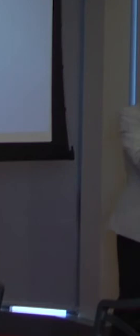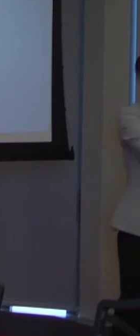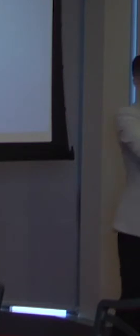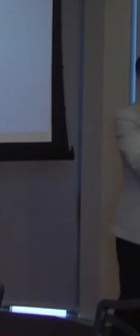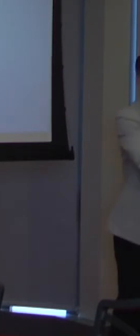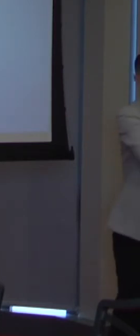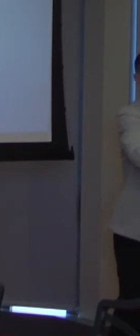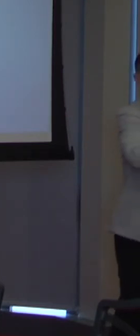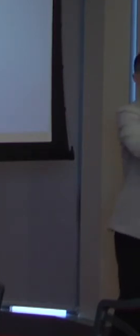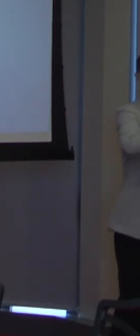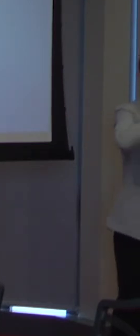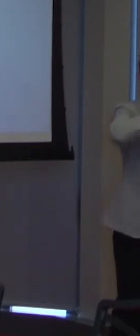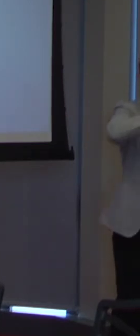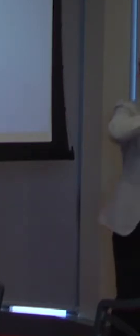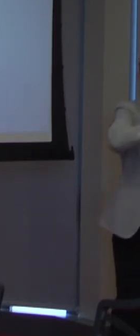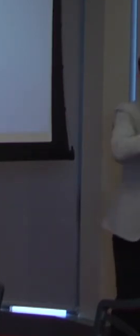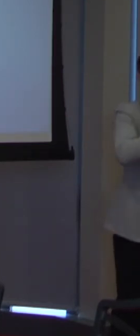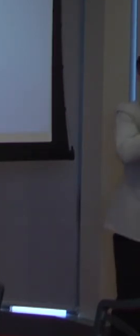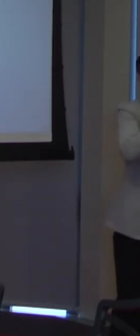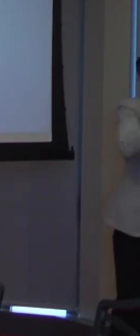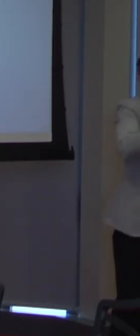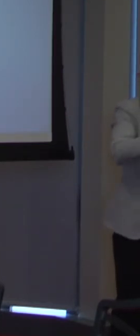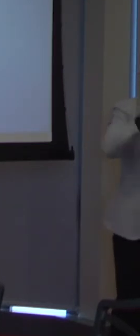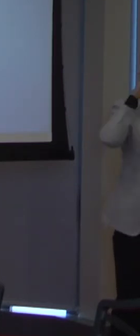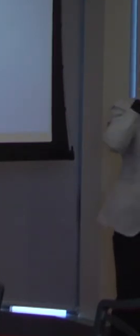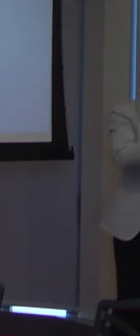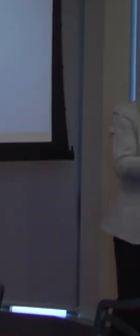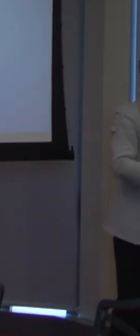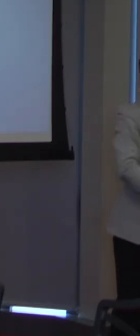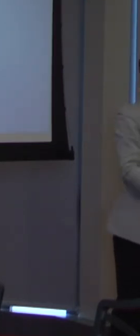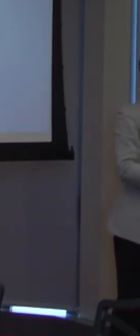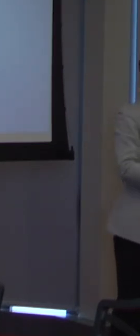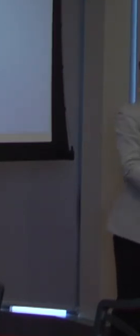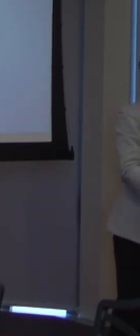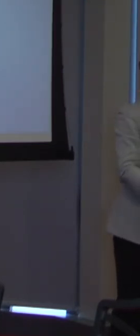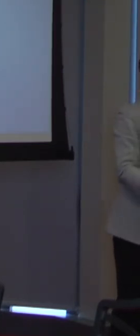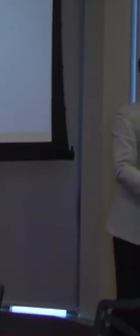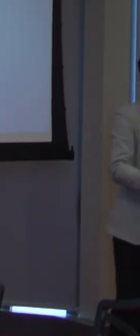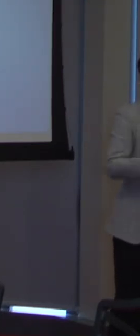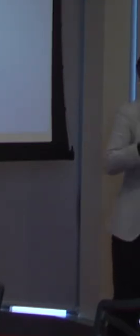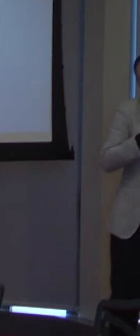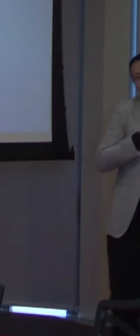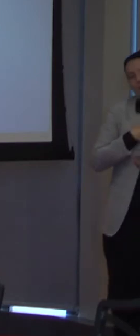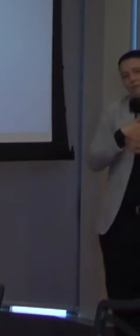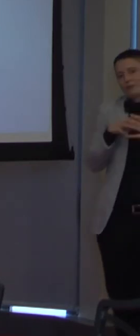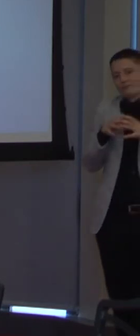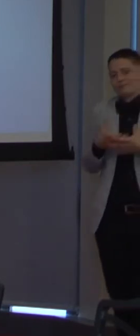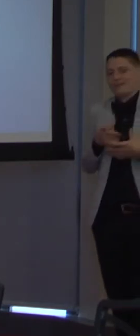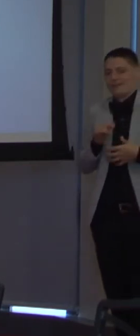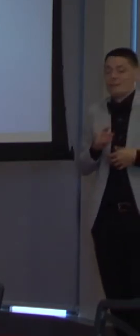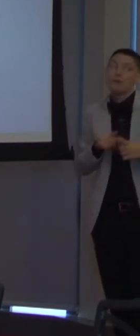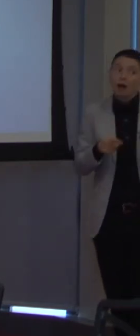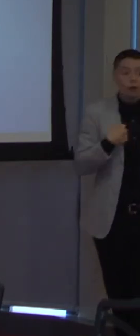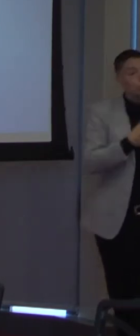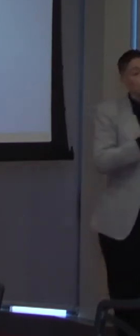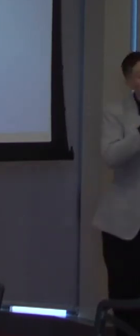so our main outreach has always been towards elementary, but we're definitely interested to engage, the older kids, as well.